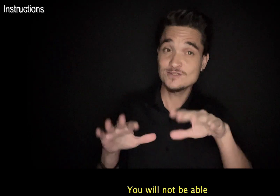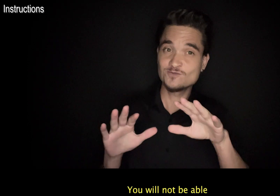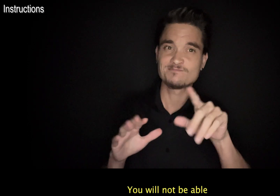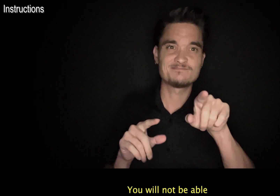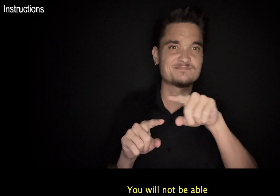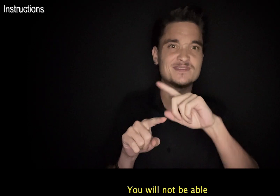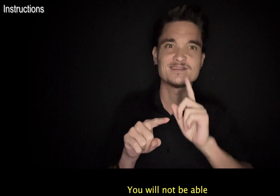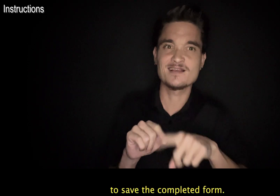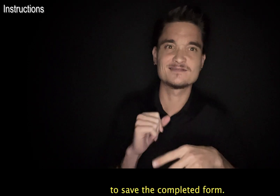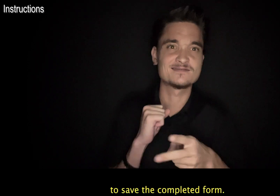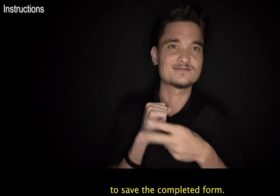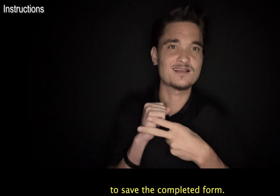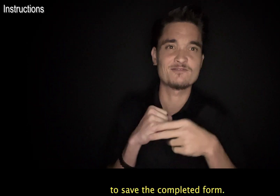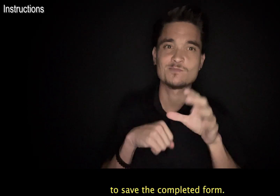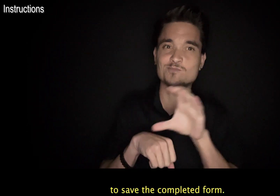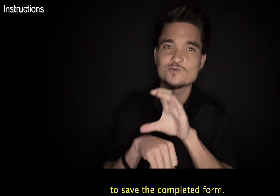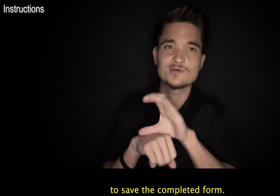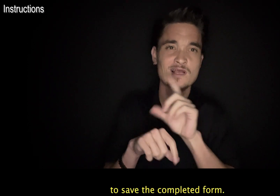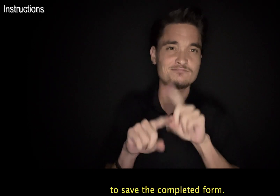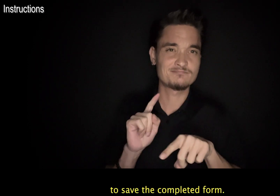You will not be able to save the completed form.